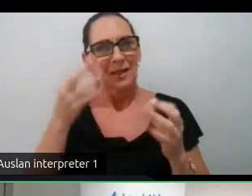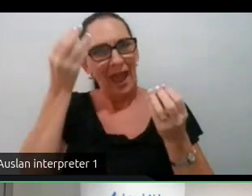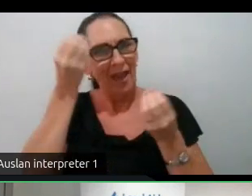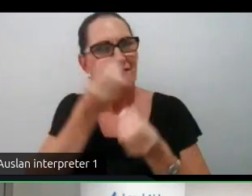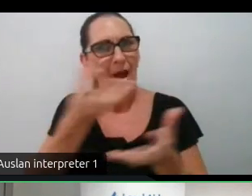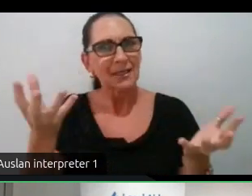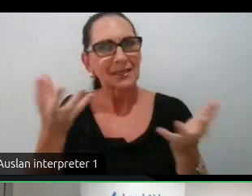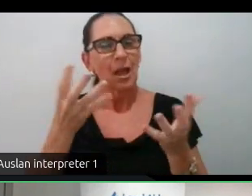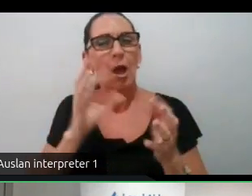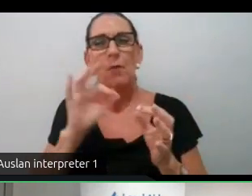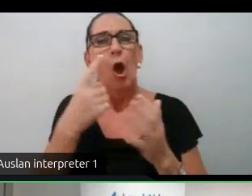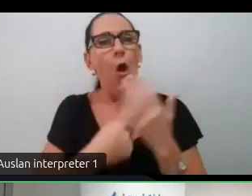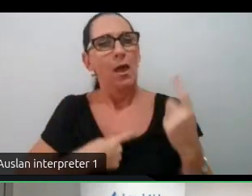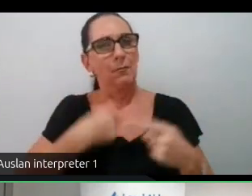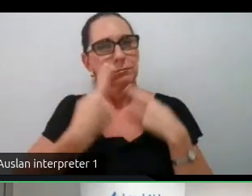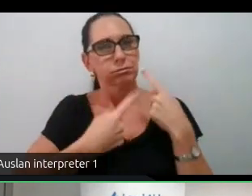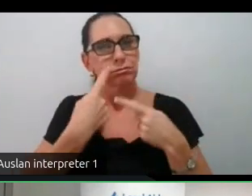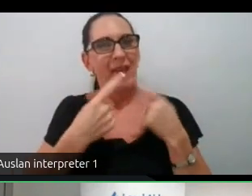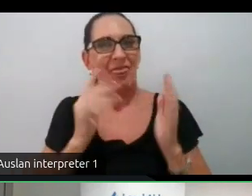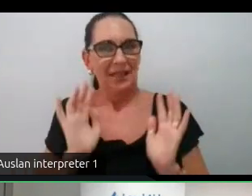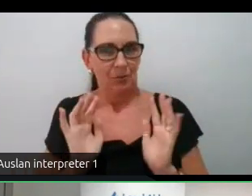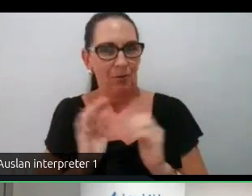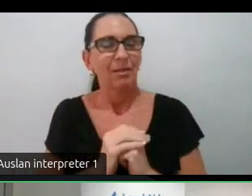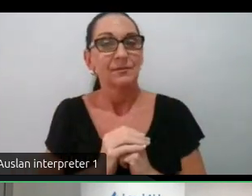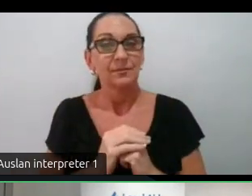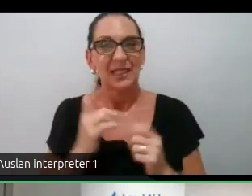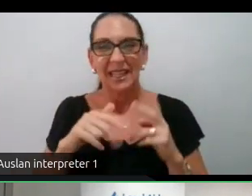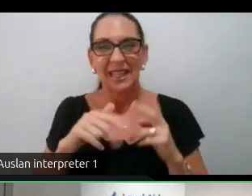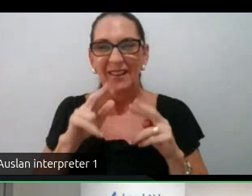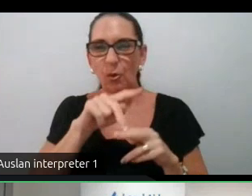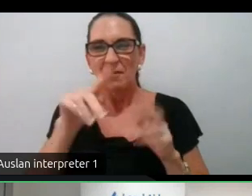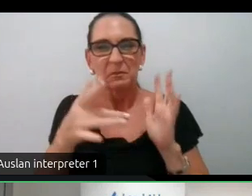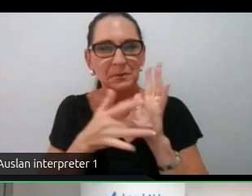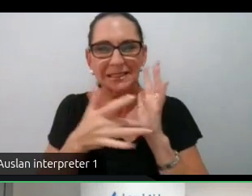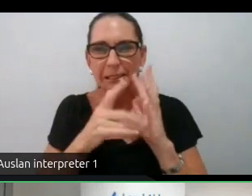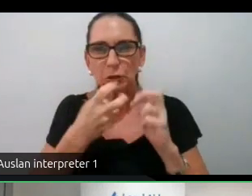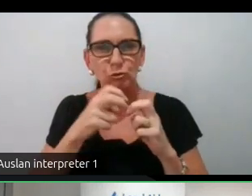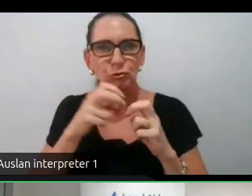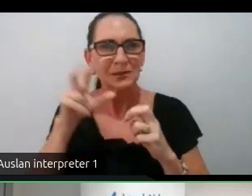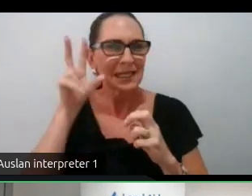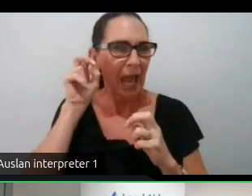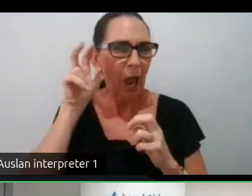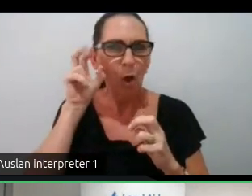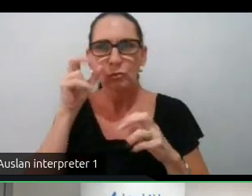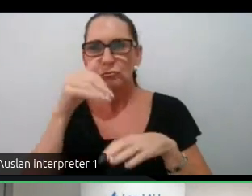legal advice. It's legal information only. Should you have any technical issues with your sound or